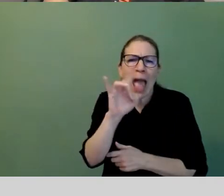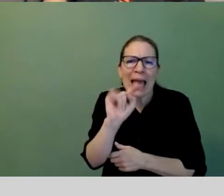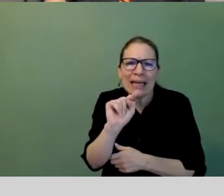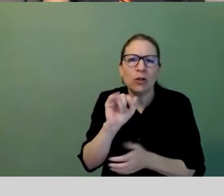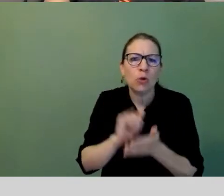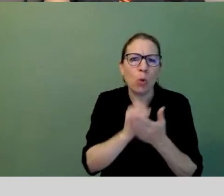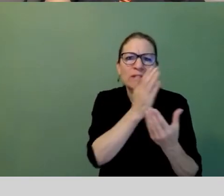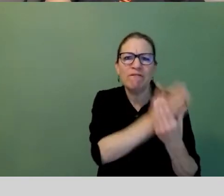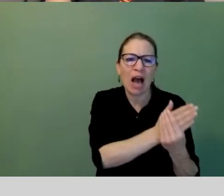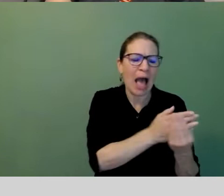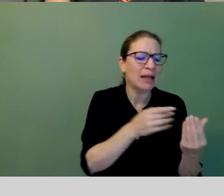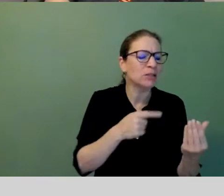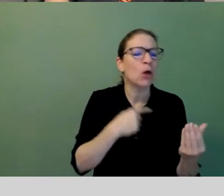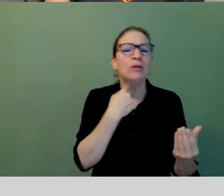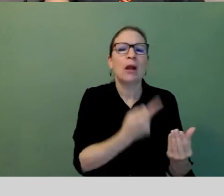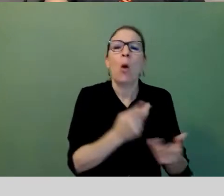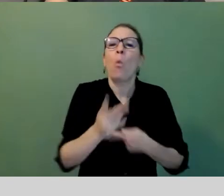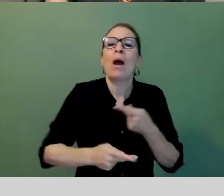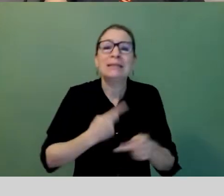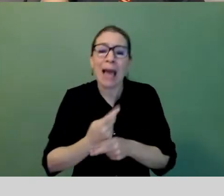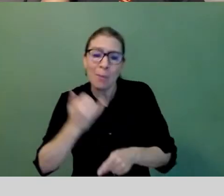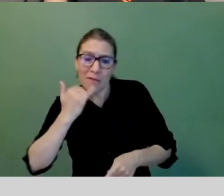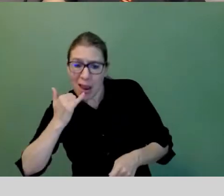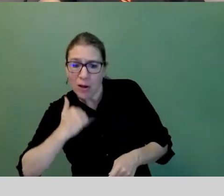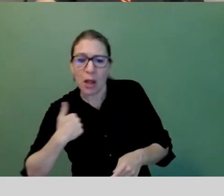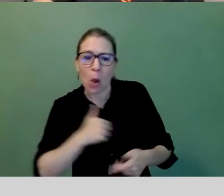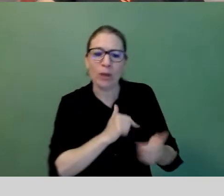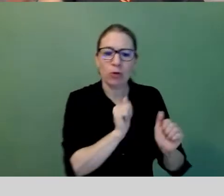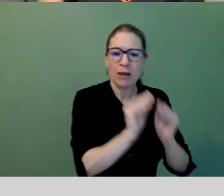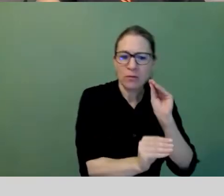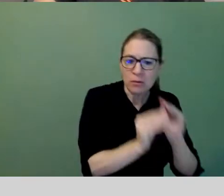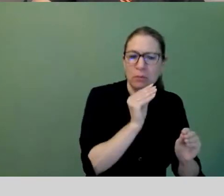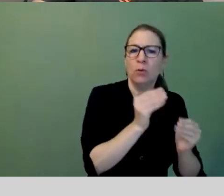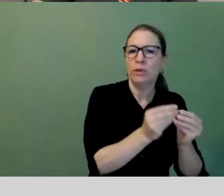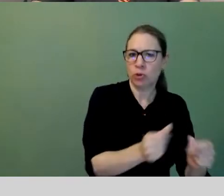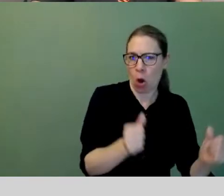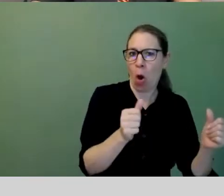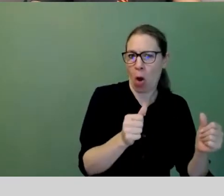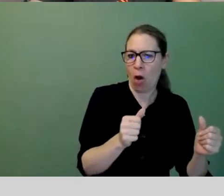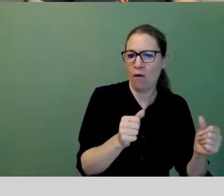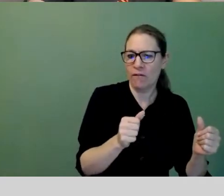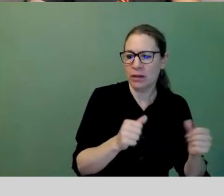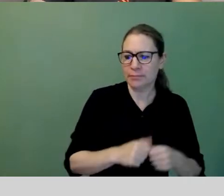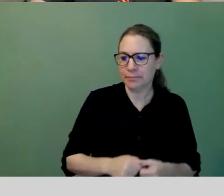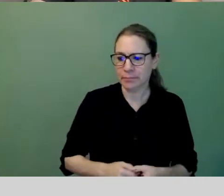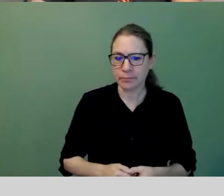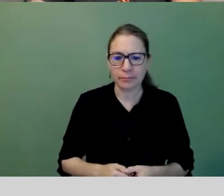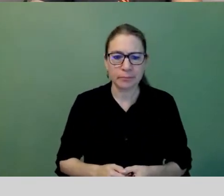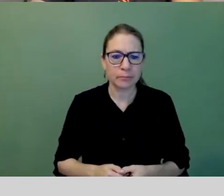and see what type of errors it shows. After editing the file, when we run the mypy static type checker.